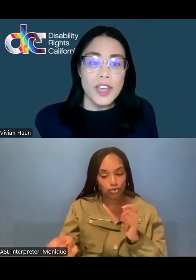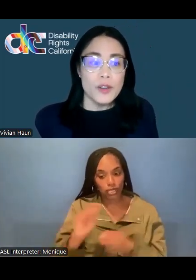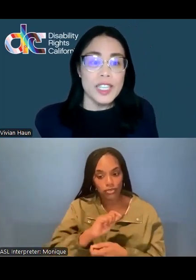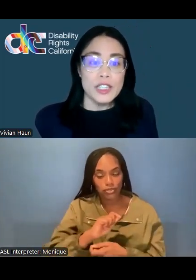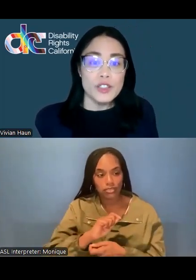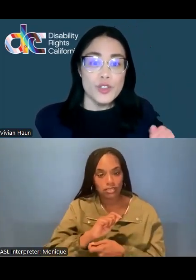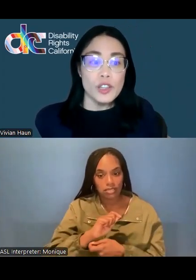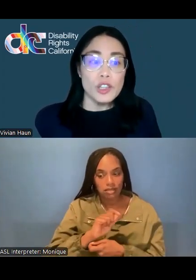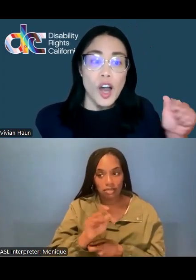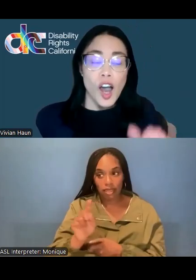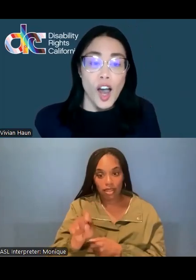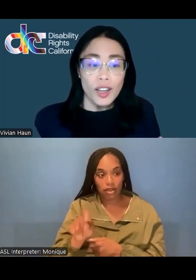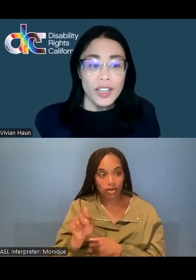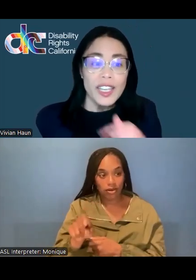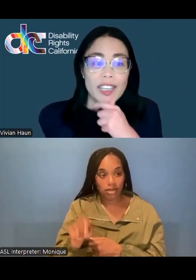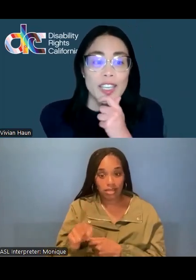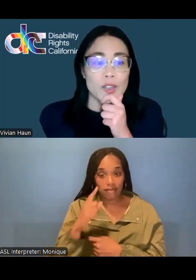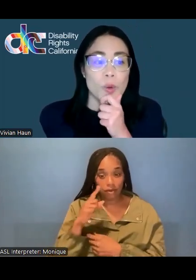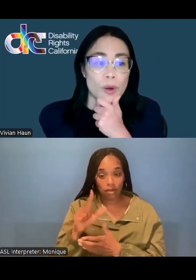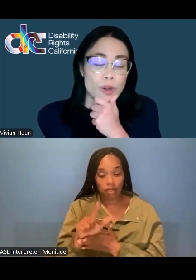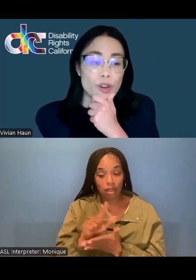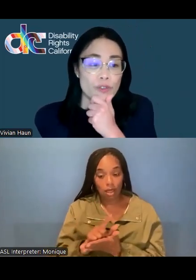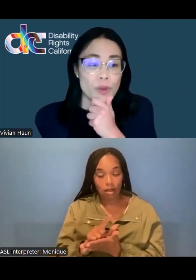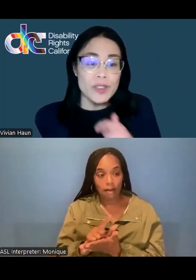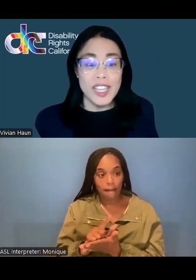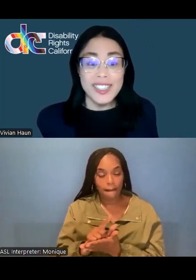that are needed to the law in order for the state